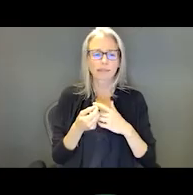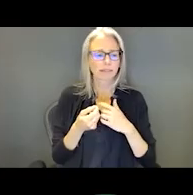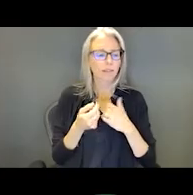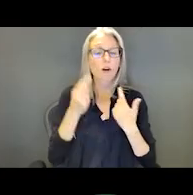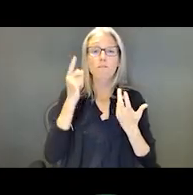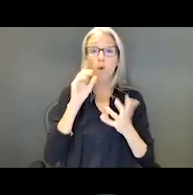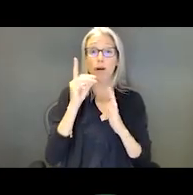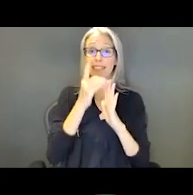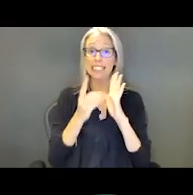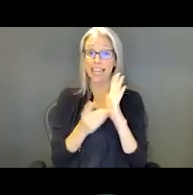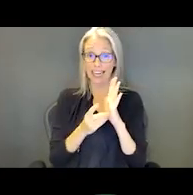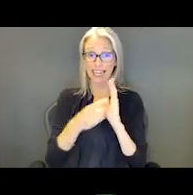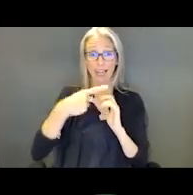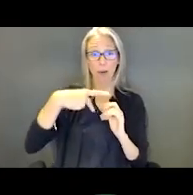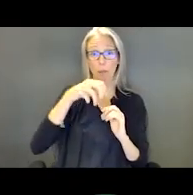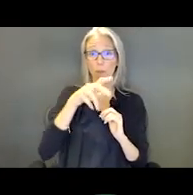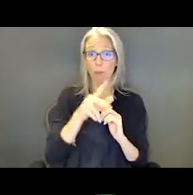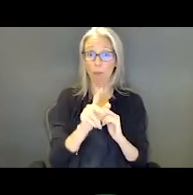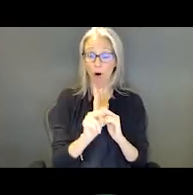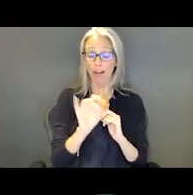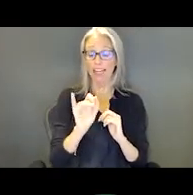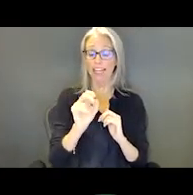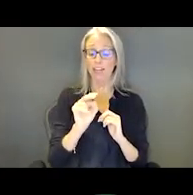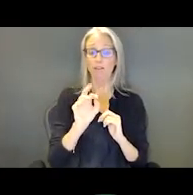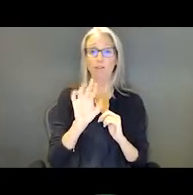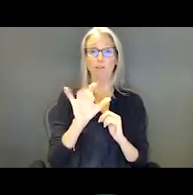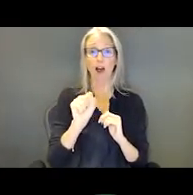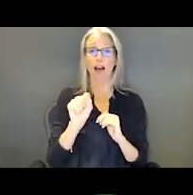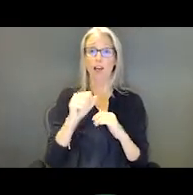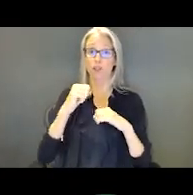Like Michaela's research is really bringing color and the personal touch into it.